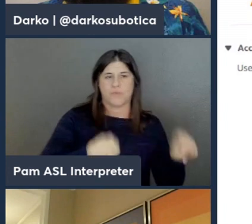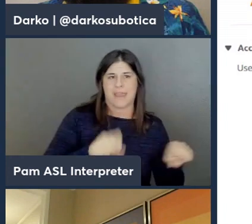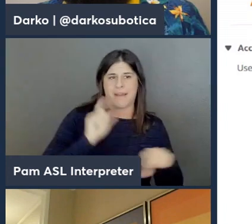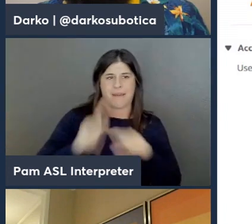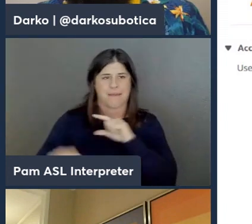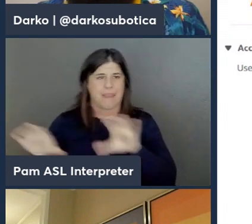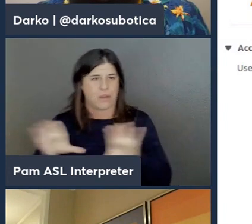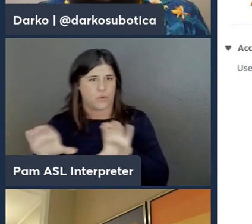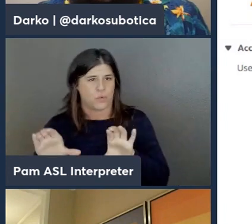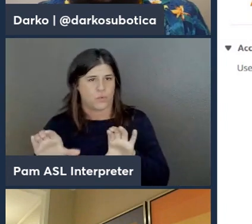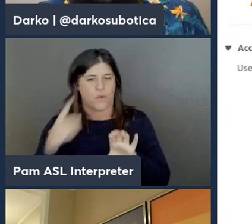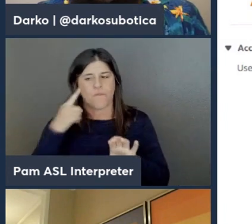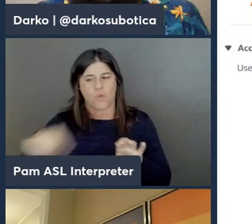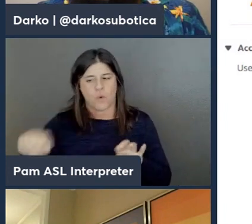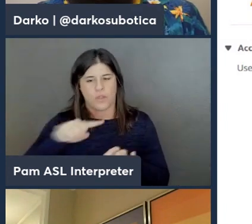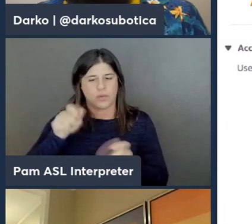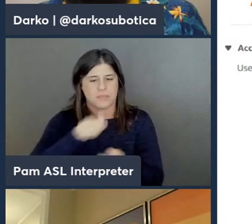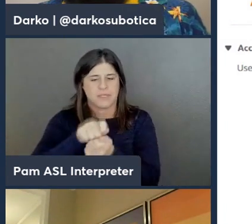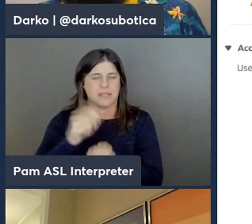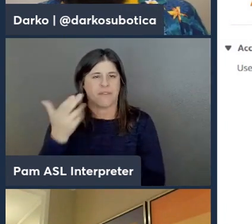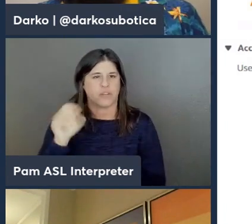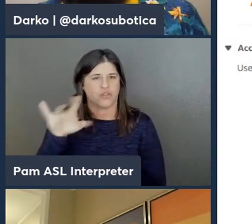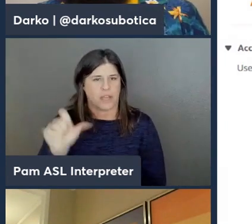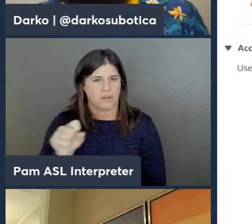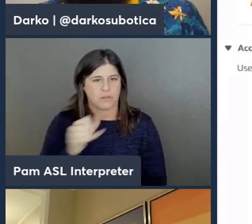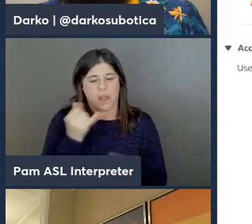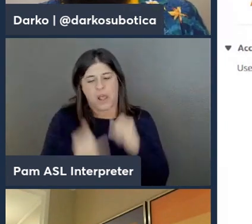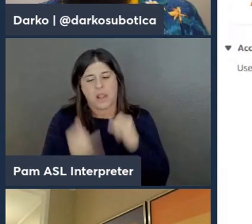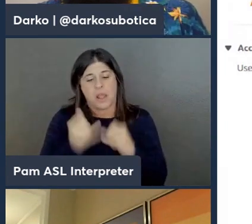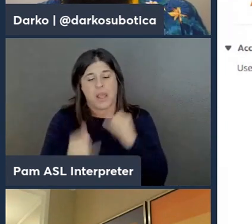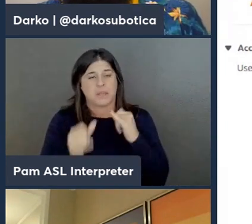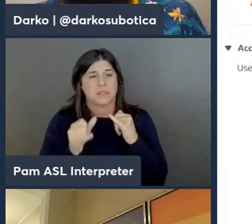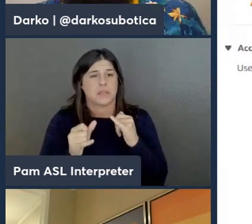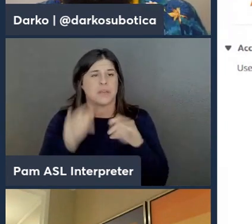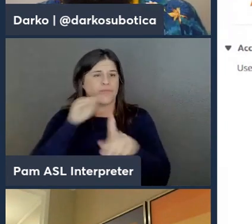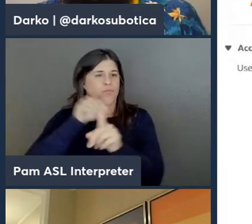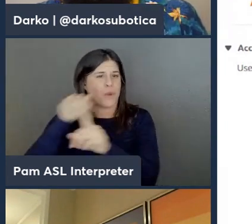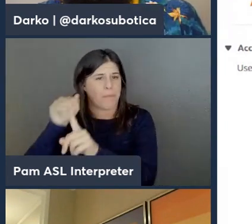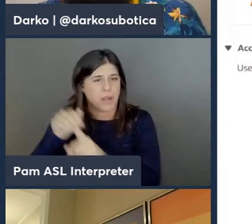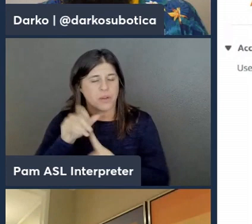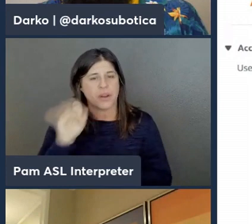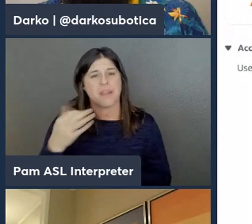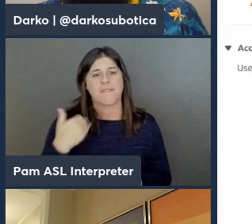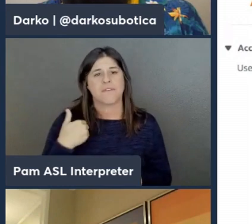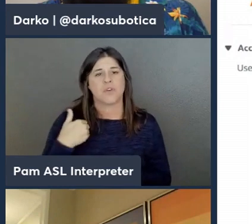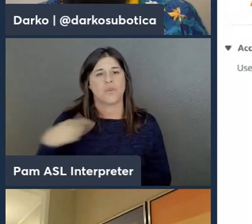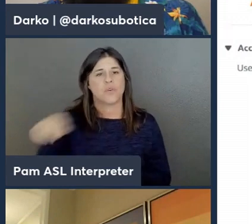in this channels. And lastly, as a reminder, if you have, if you are receiving notifications,